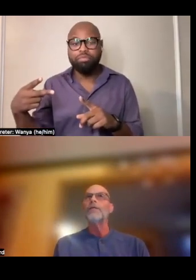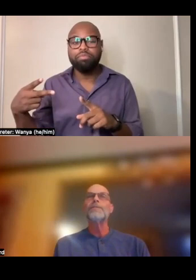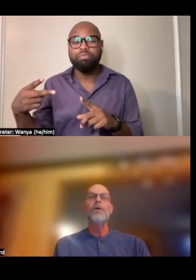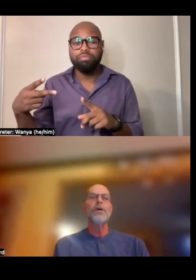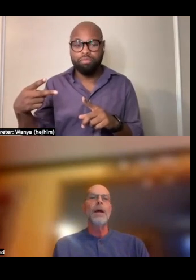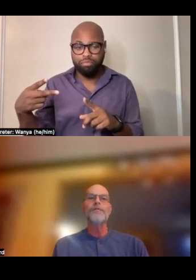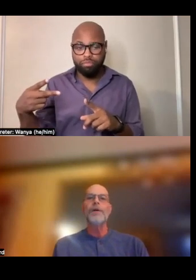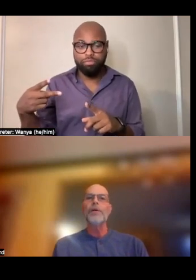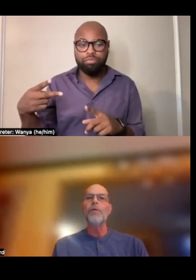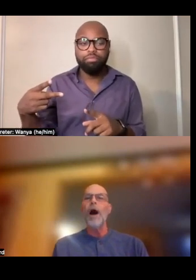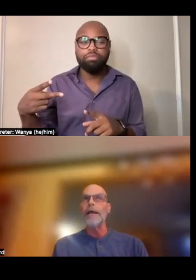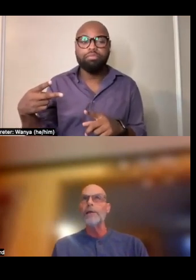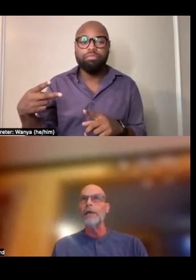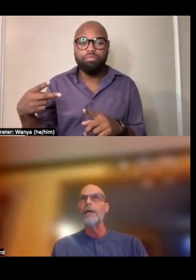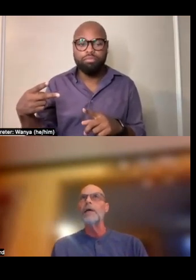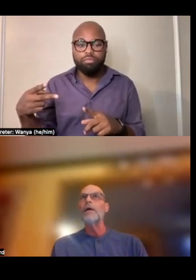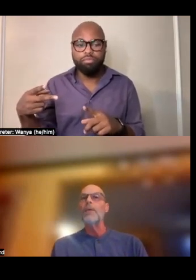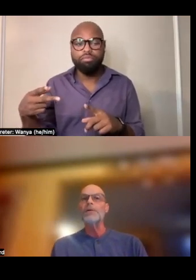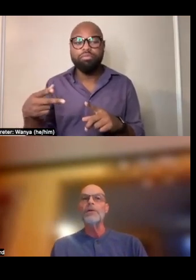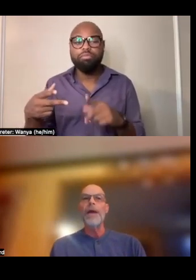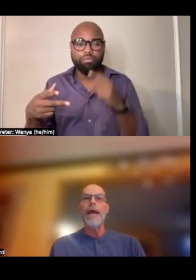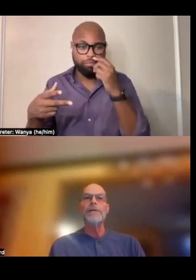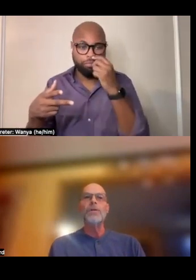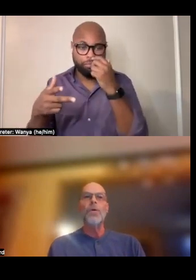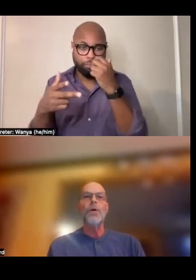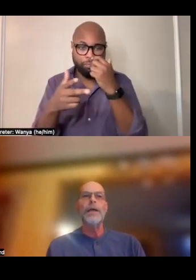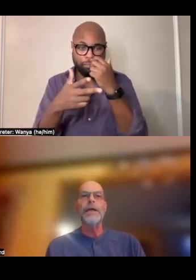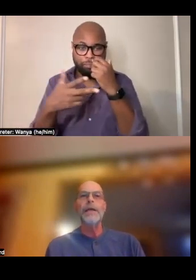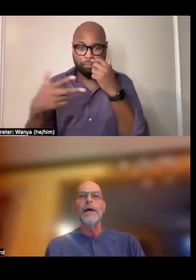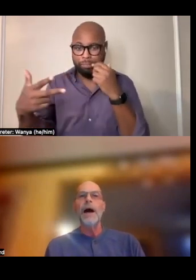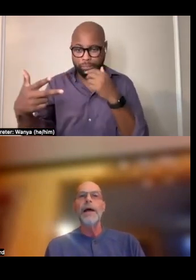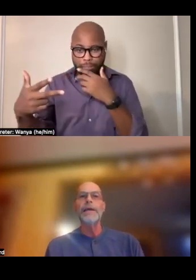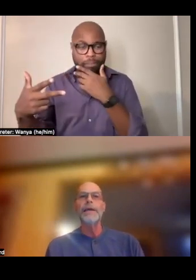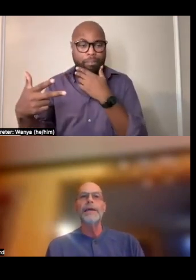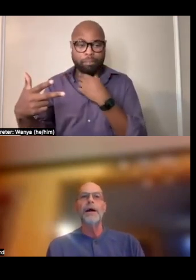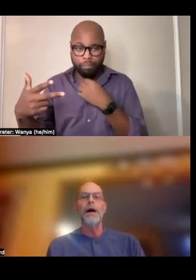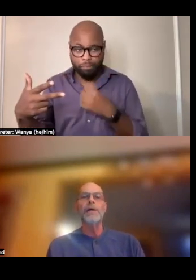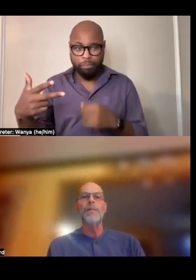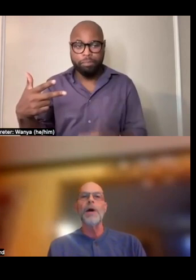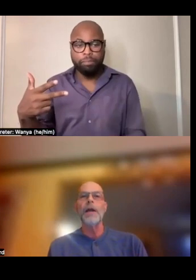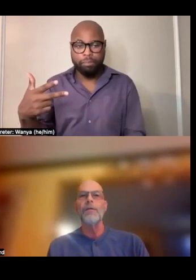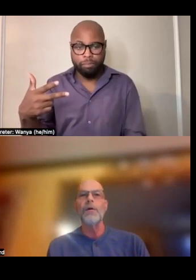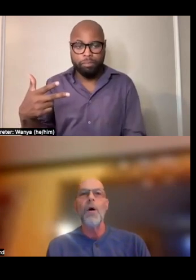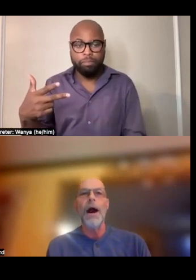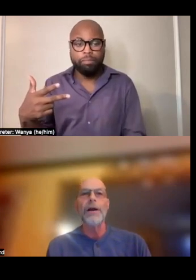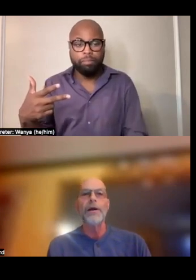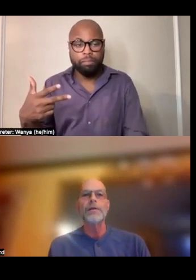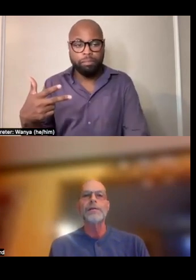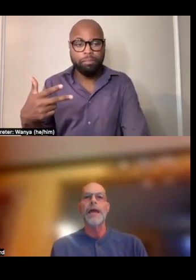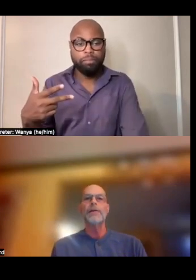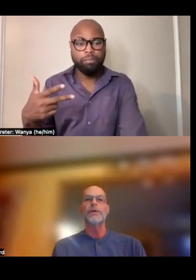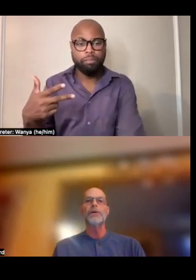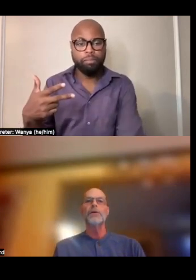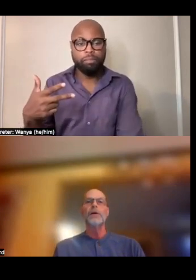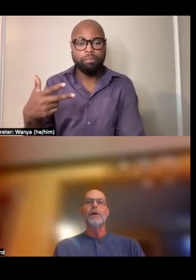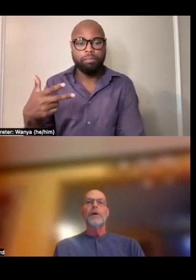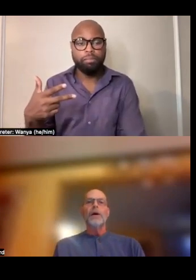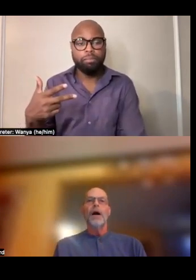These programs vary widely. Most are mandatory, i.e., some kind of required standard.